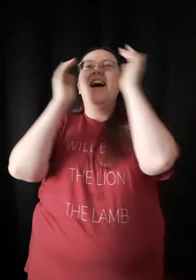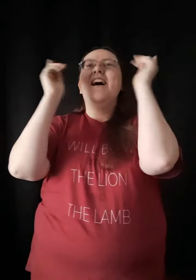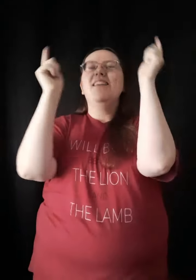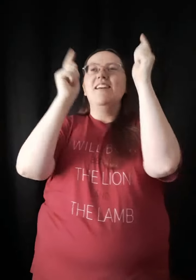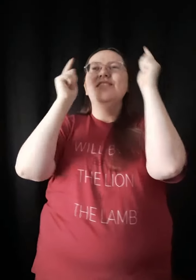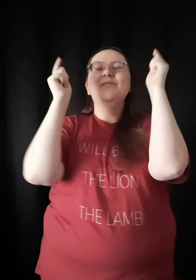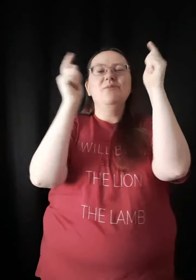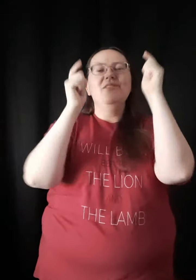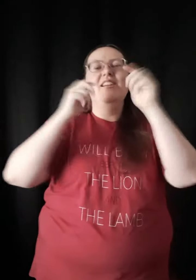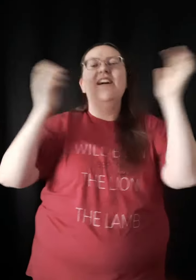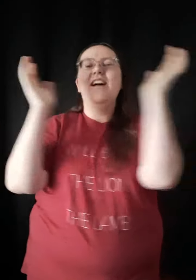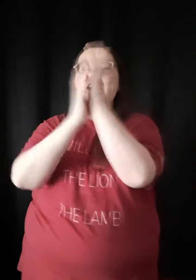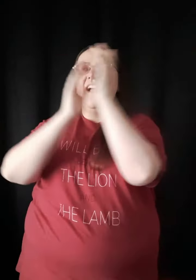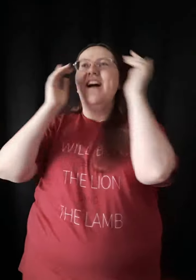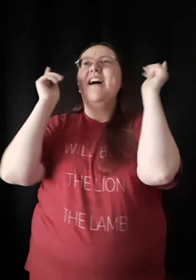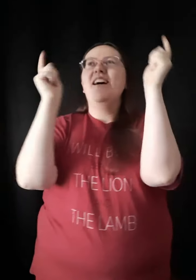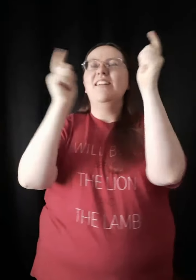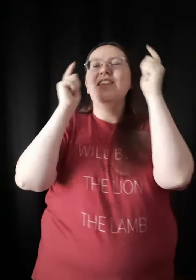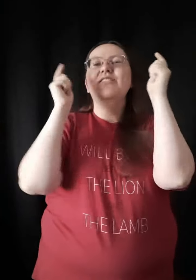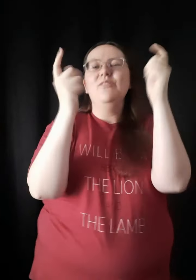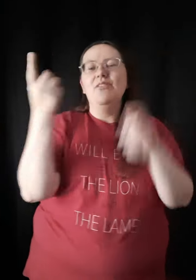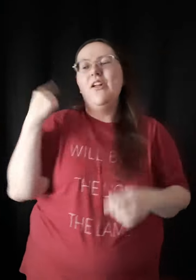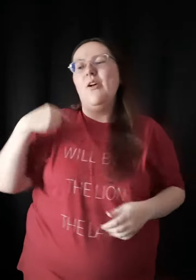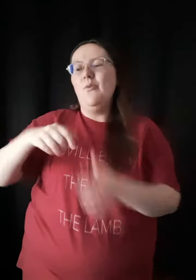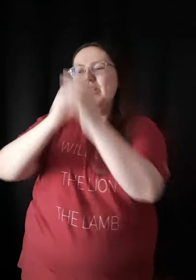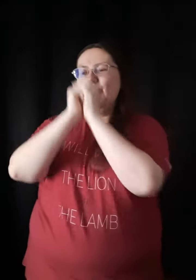Hallelujah, hallelujah